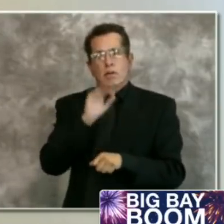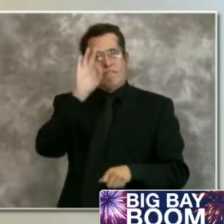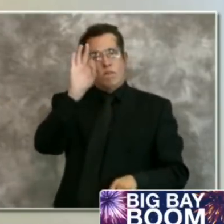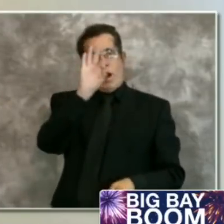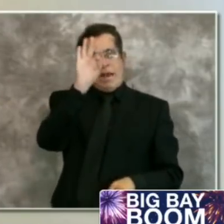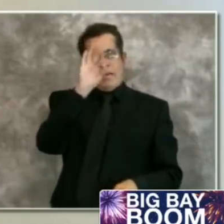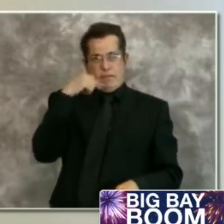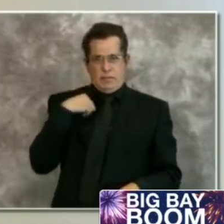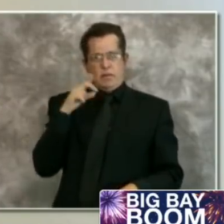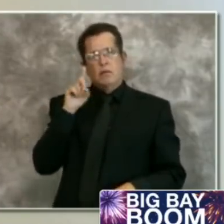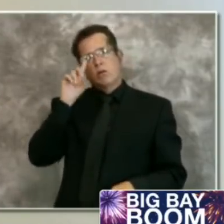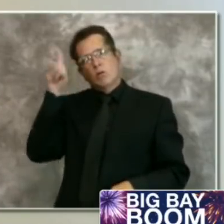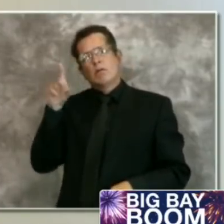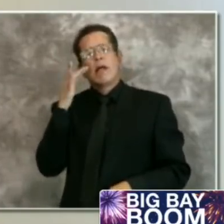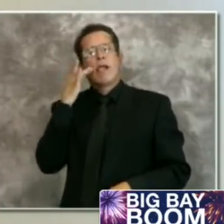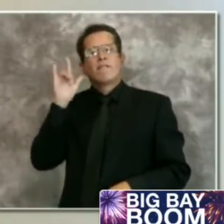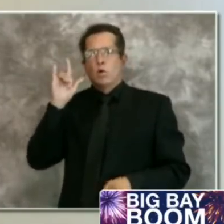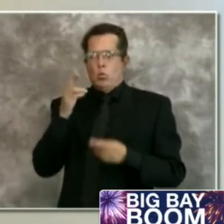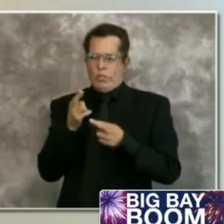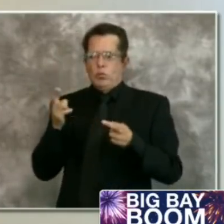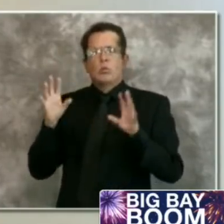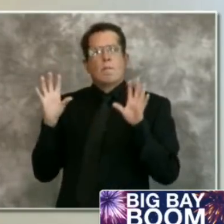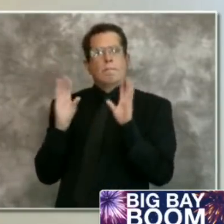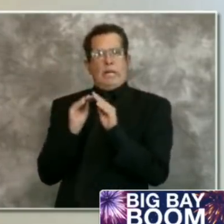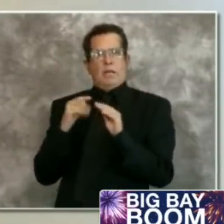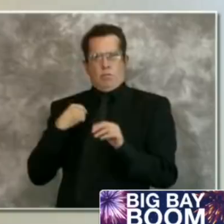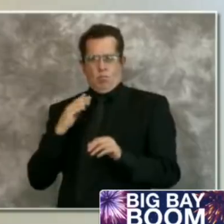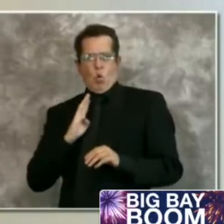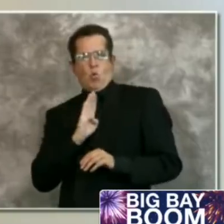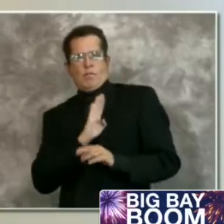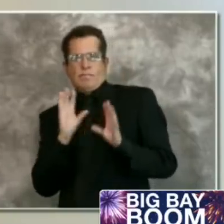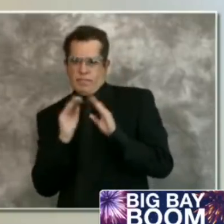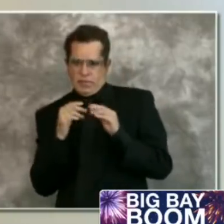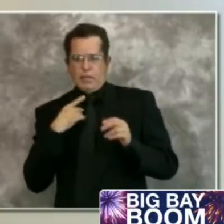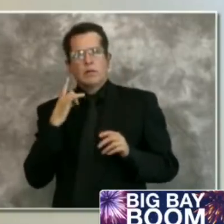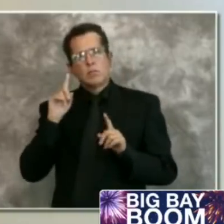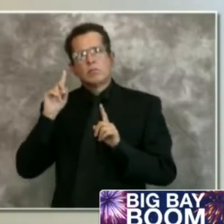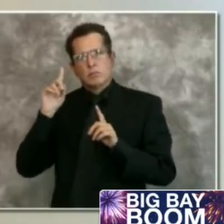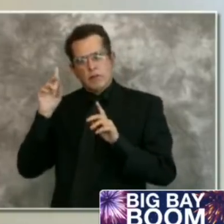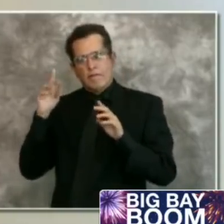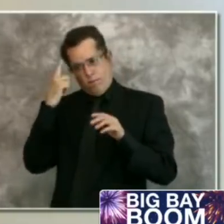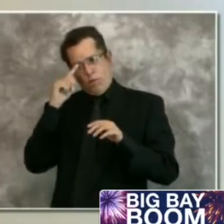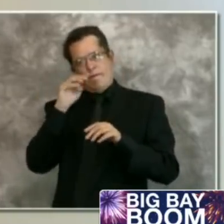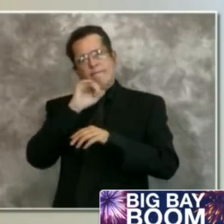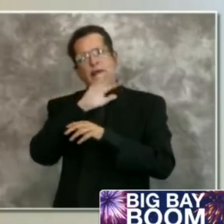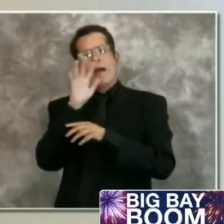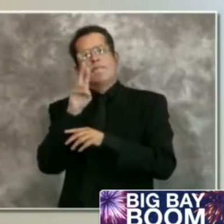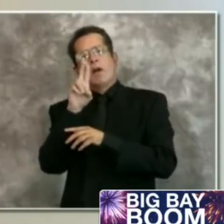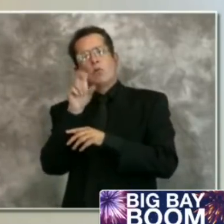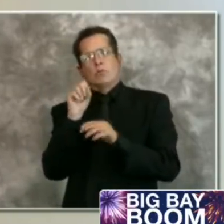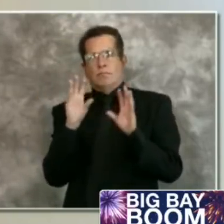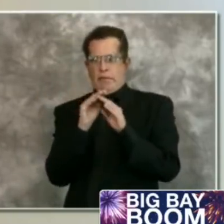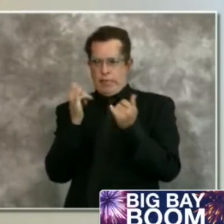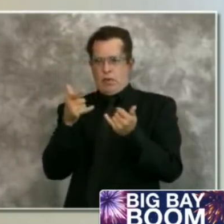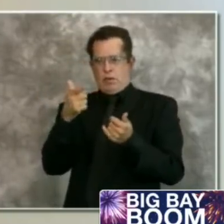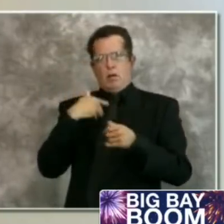THAT DOESN'T MEAN YOU CAN'T WORK. ON FRIDAY, I PARTICIPATED IN THE CALIFORNIA RESOURCES POURED ME A